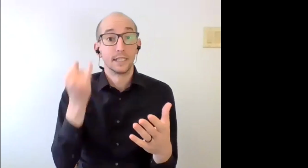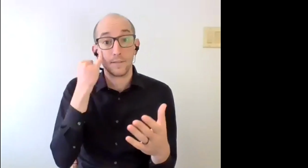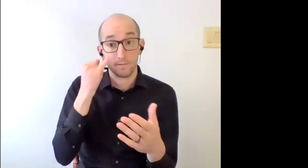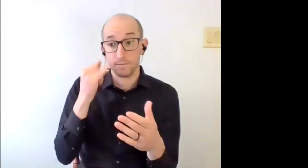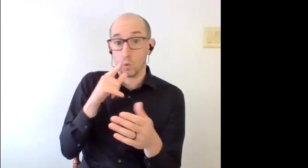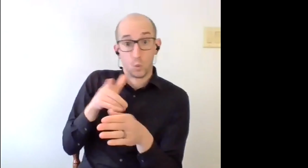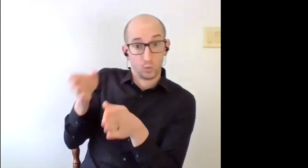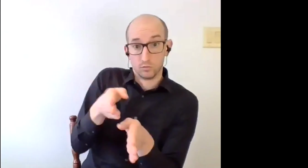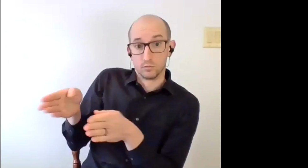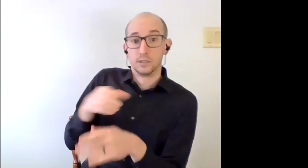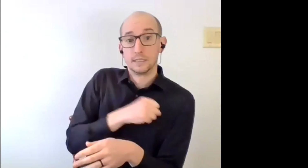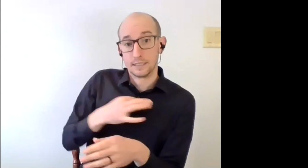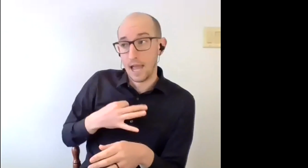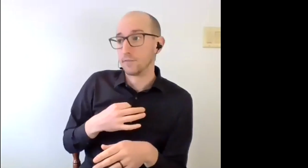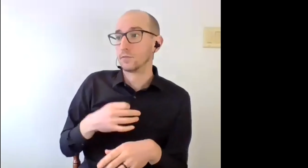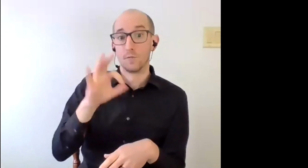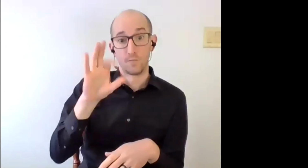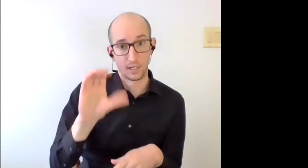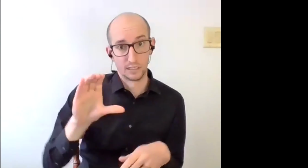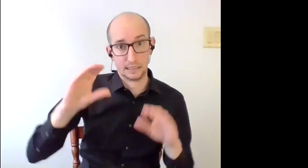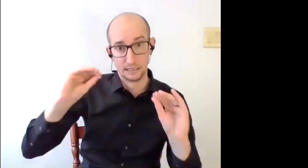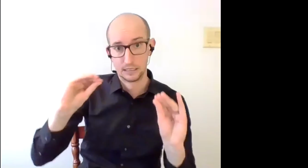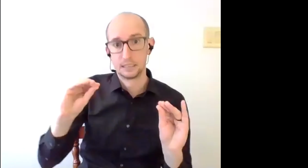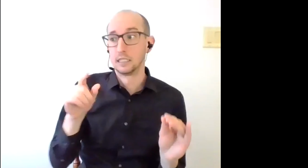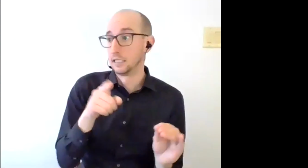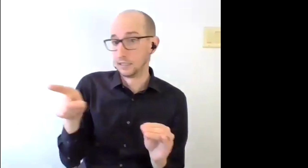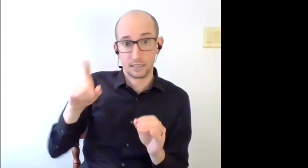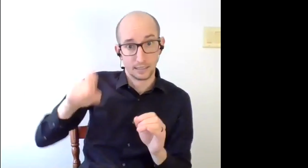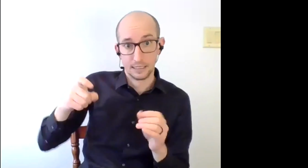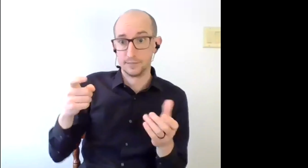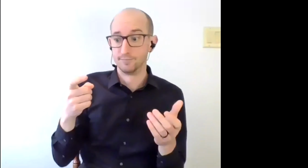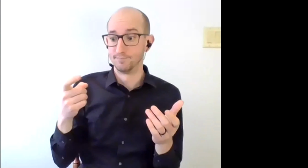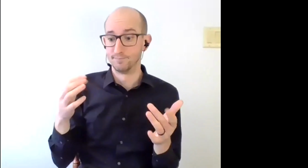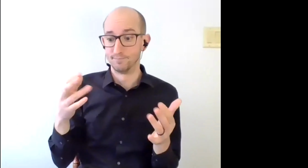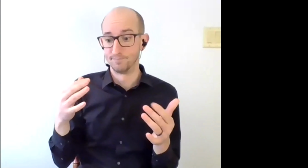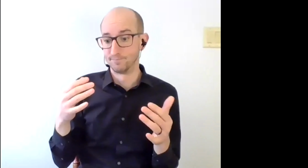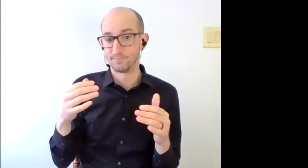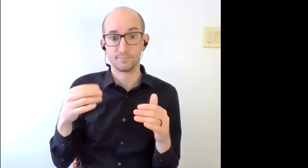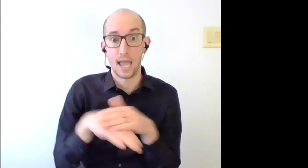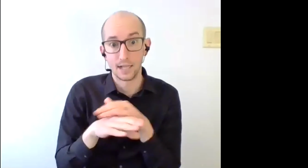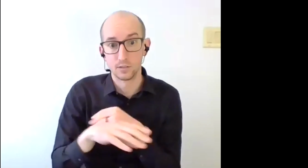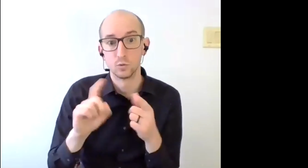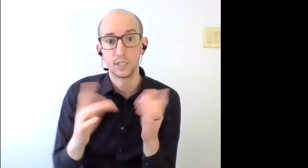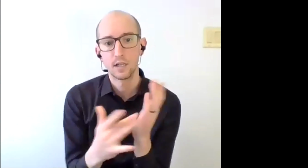computers. We are trying to provide if you are a staff person or faculty